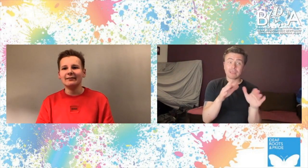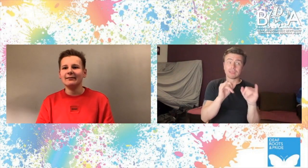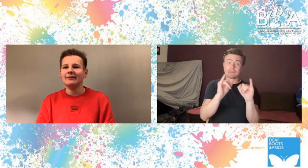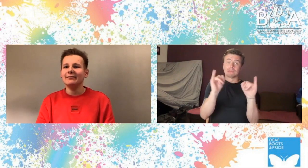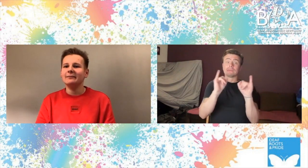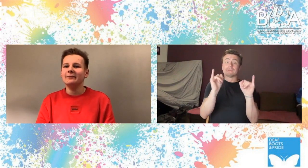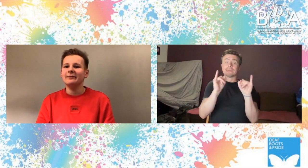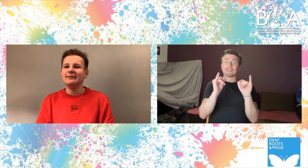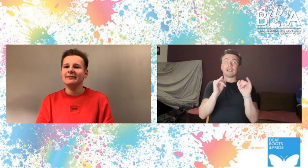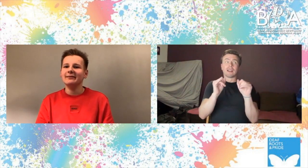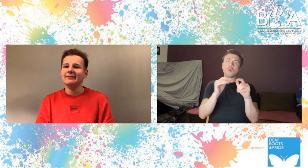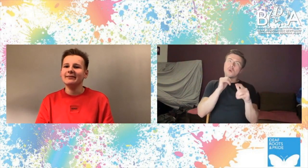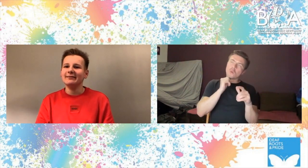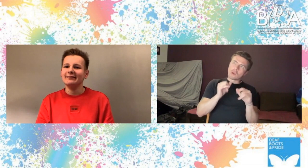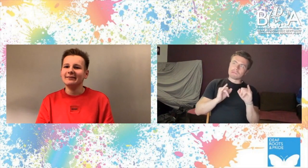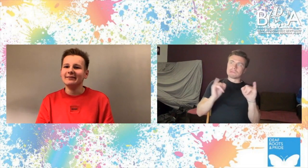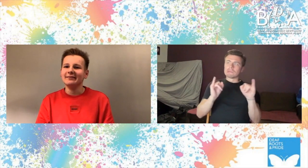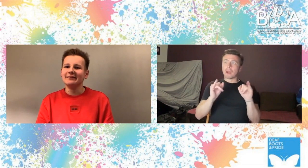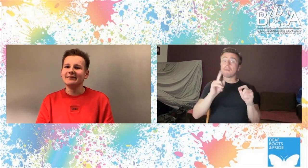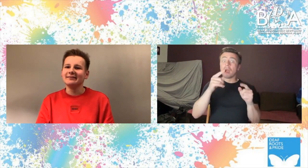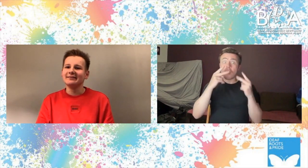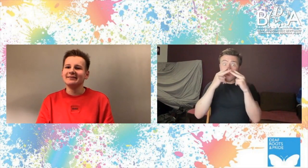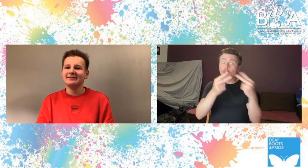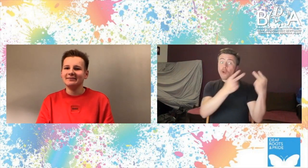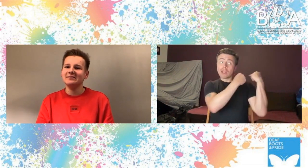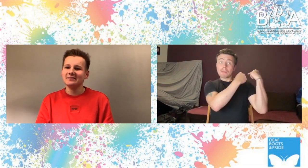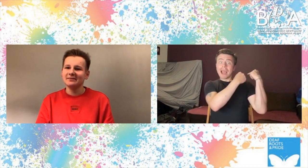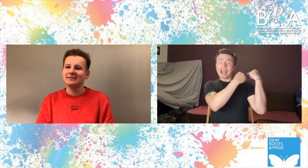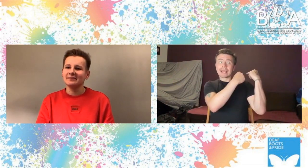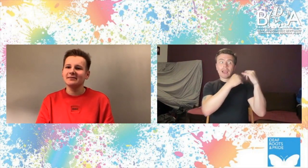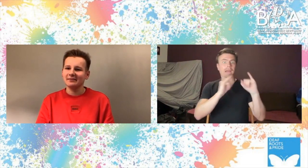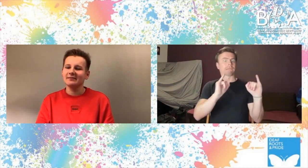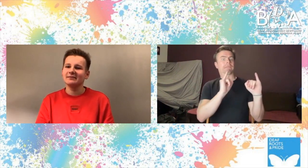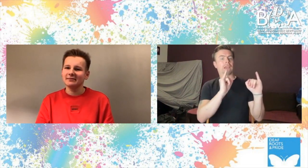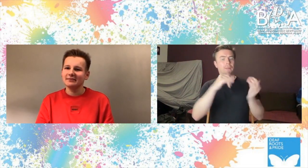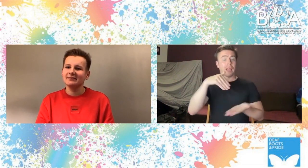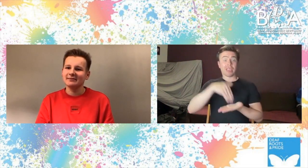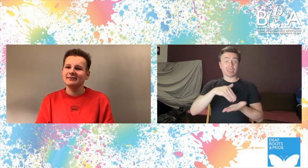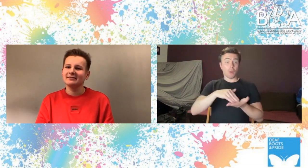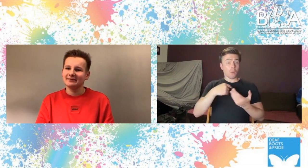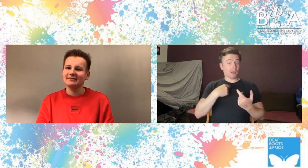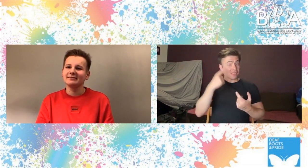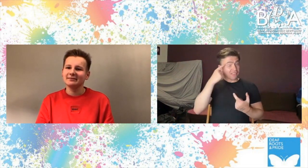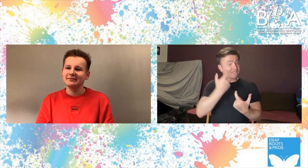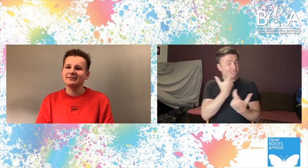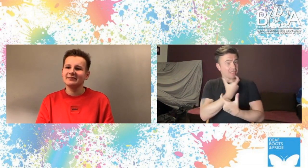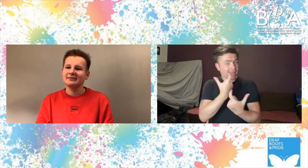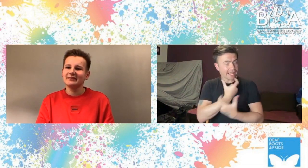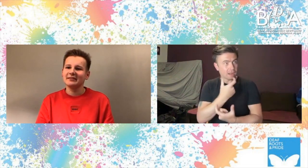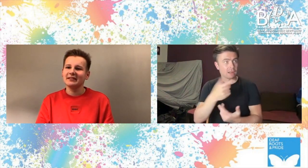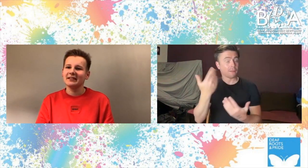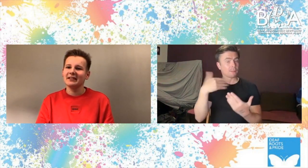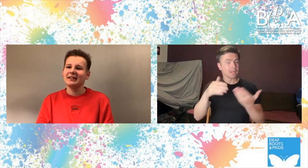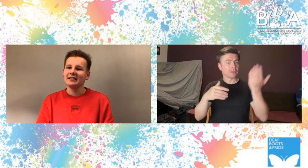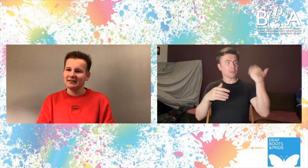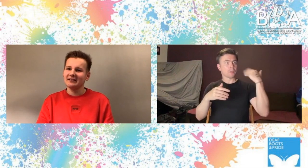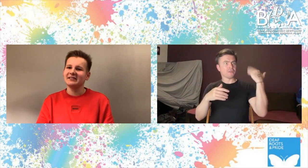Well that has happened. When I look back, it seems funny, but at the time it